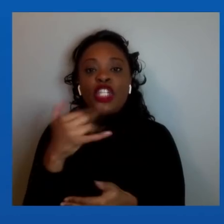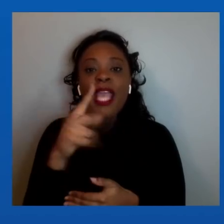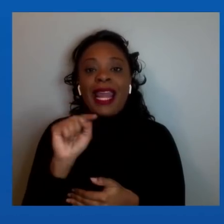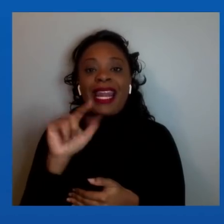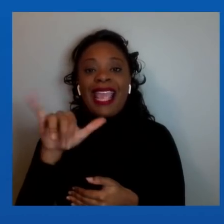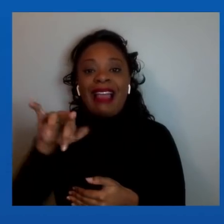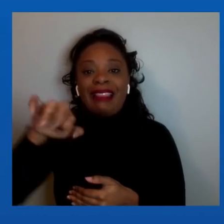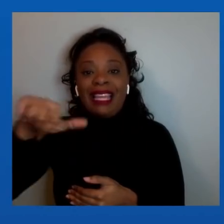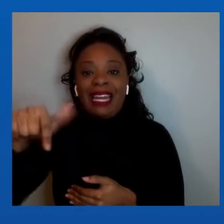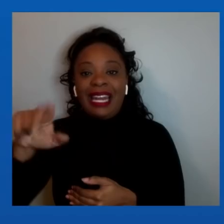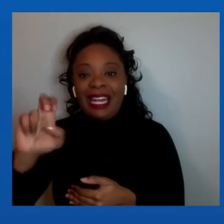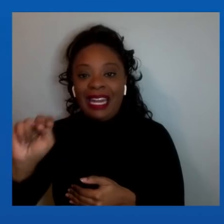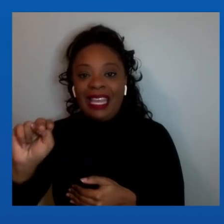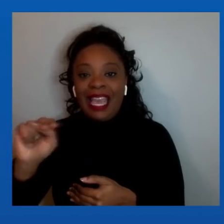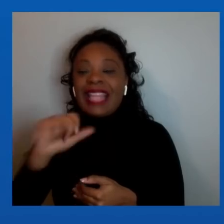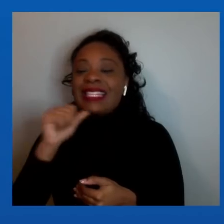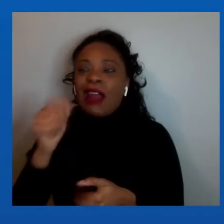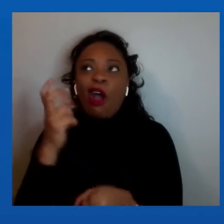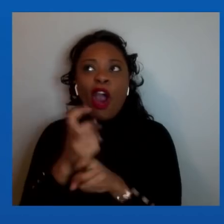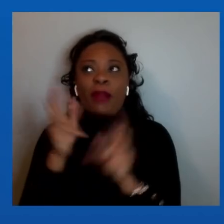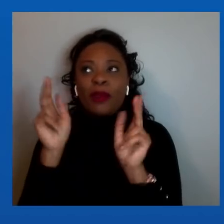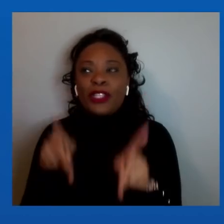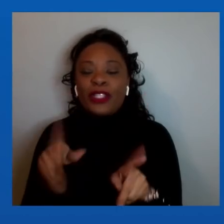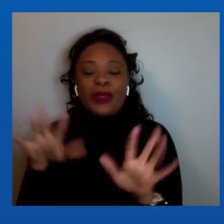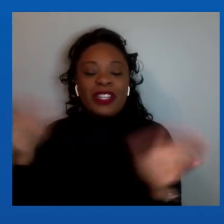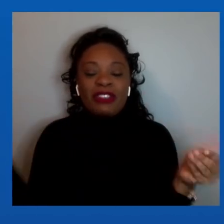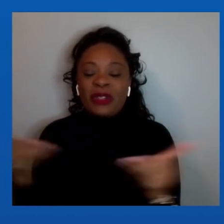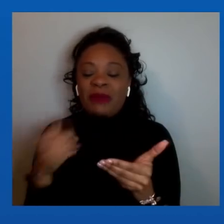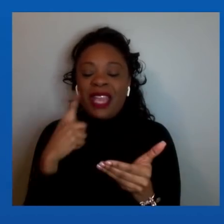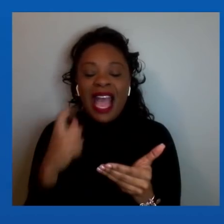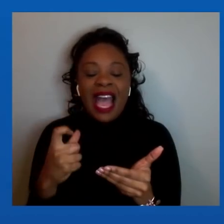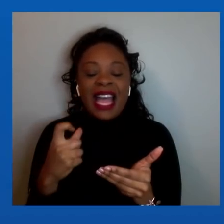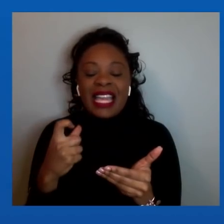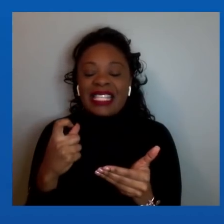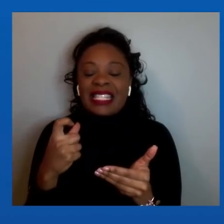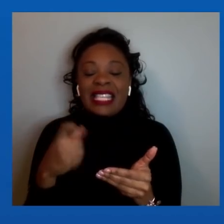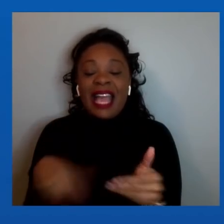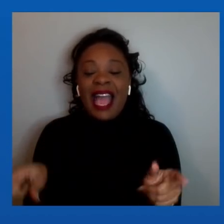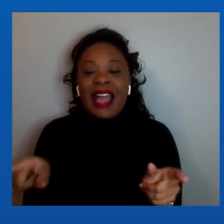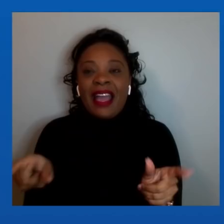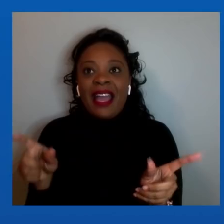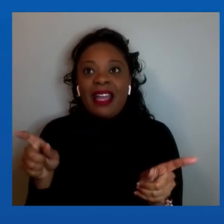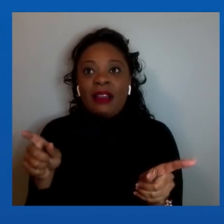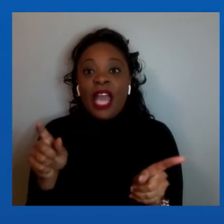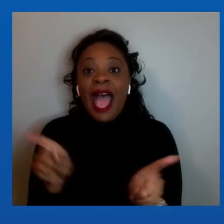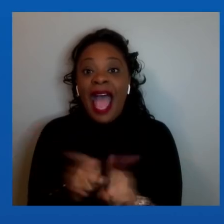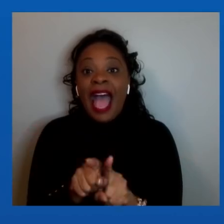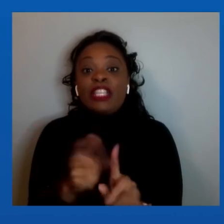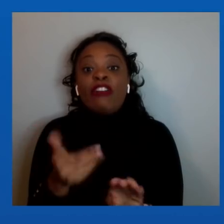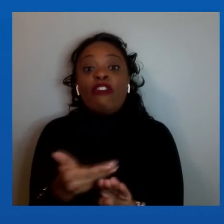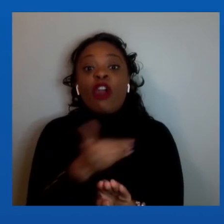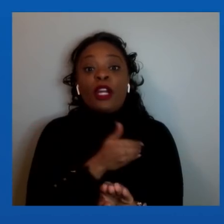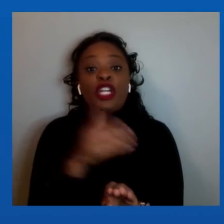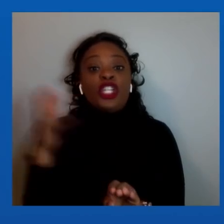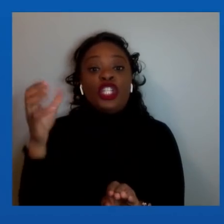It's not a hard person to introduce because as former chairman of the Council of Economic Advisers,